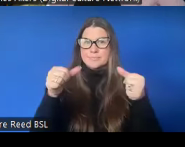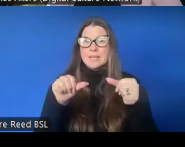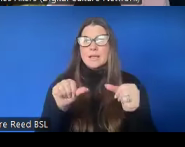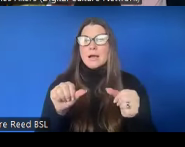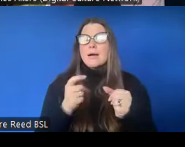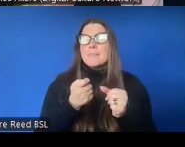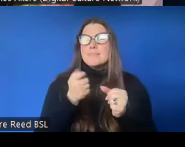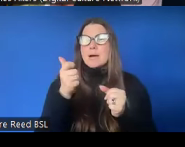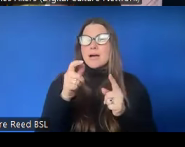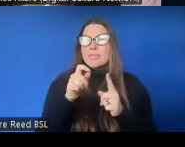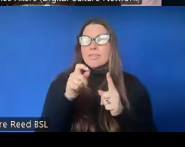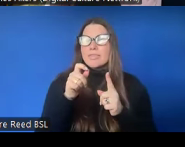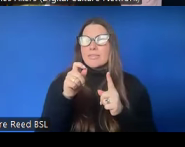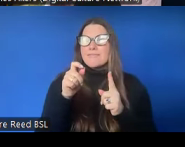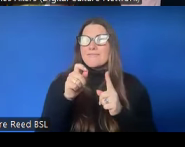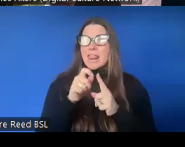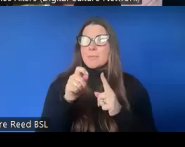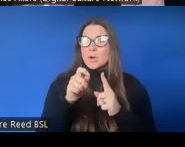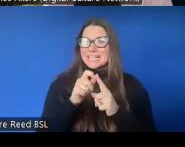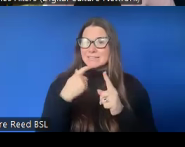Specific pages around coming to see it for free.